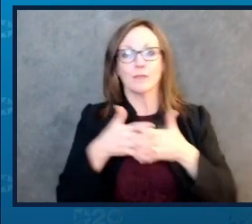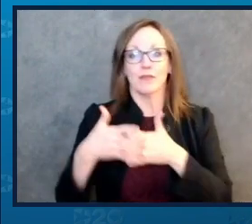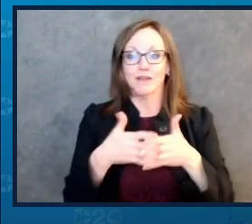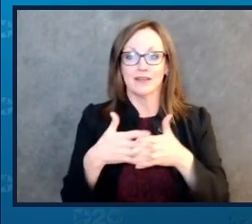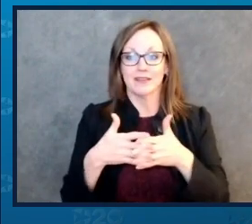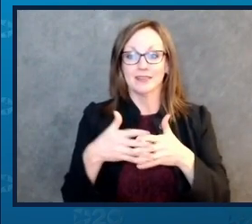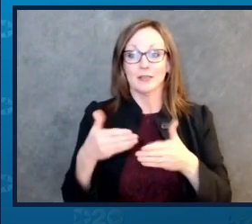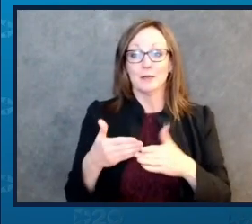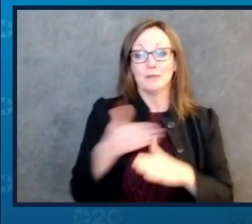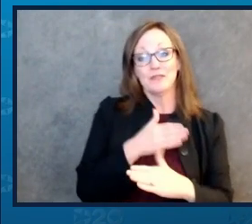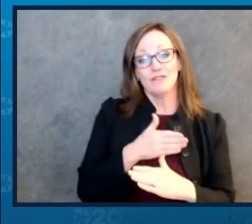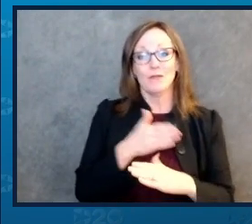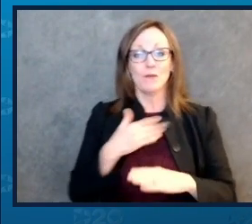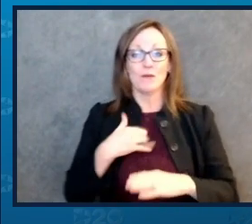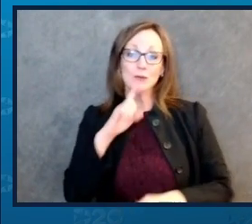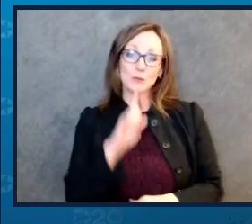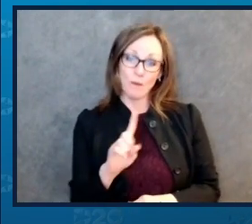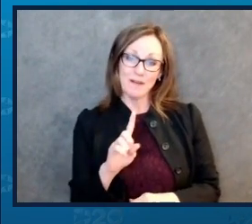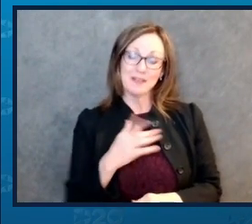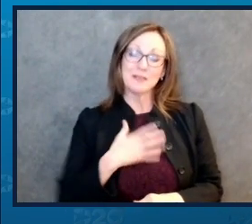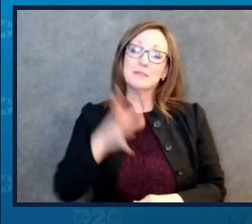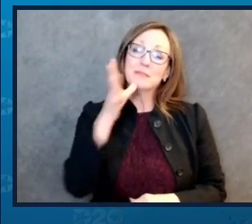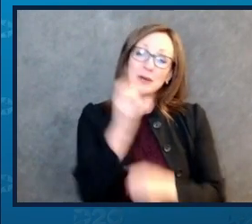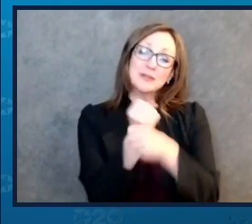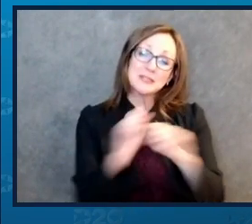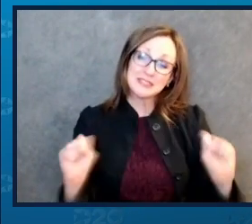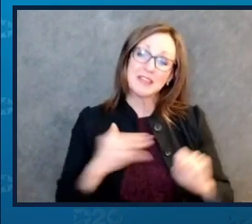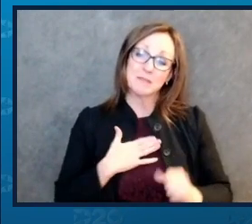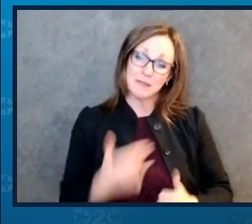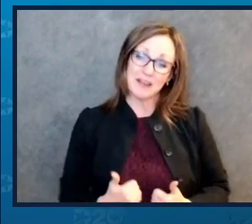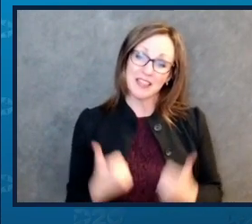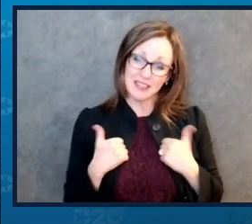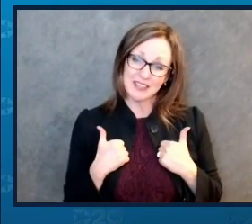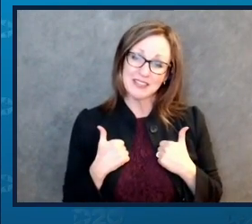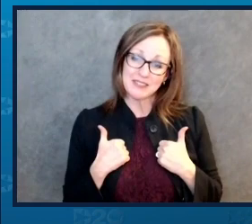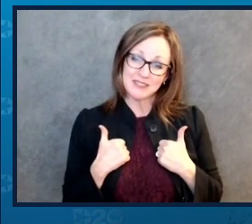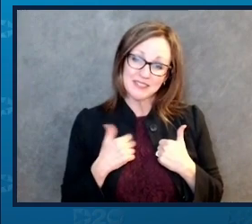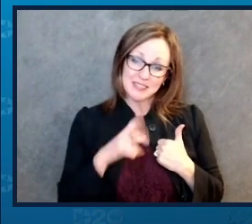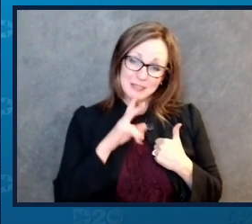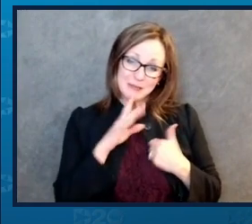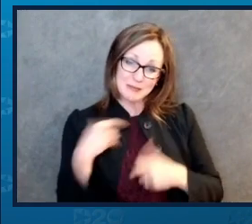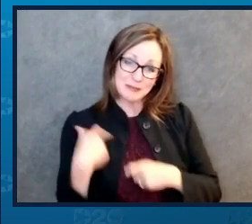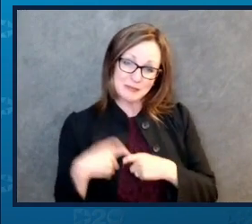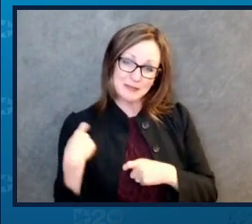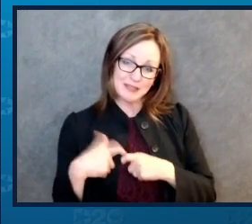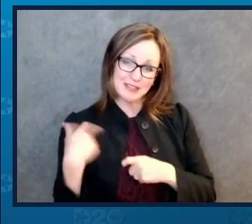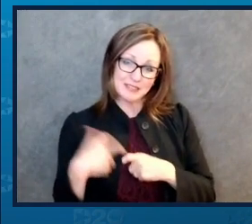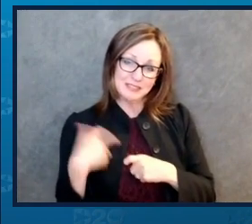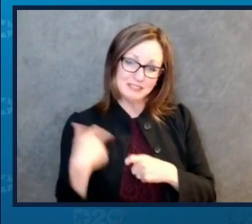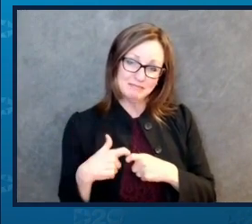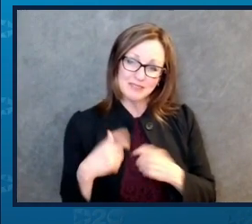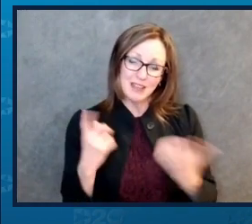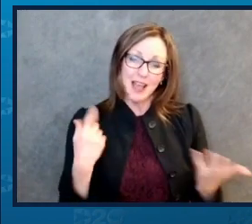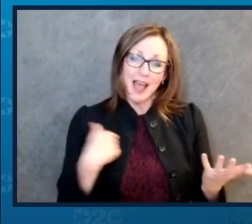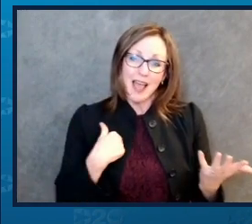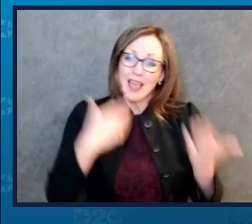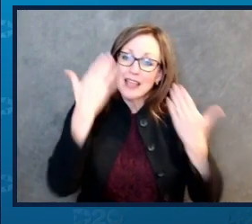SHE SAVED MY LIFE. [SPEAKING IN NATIVE TONGUE]